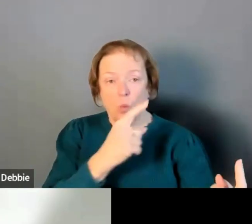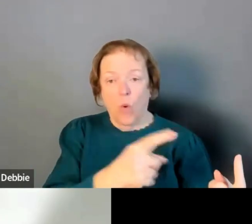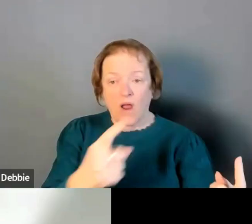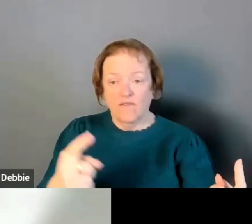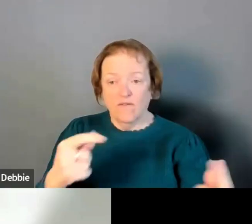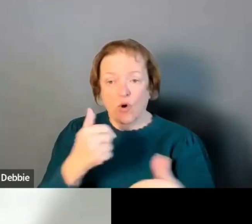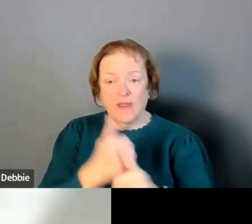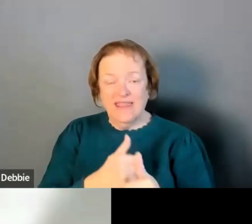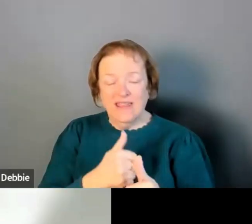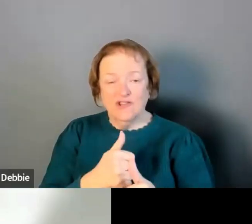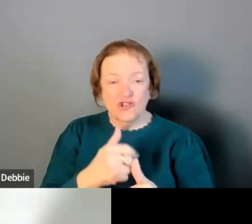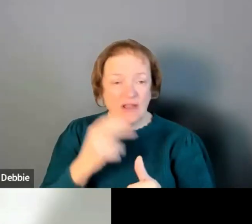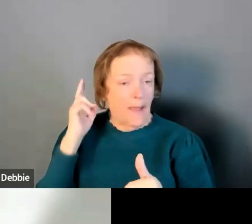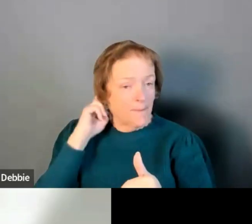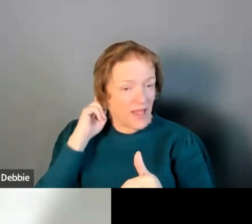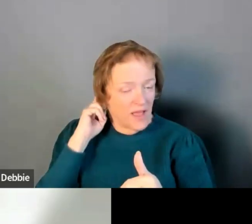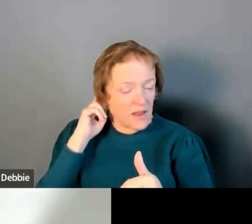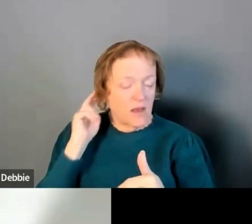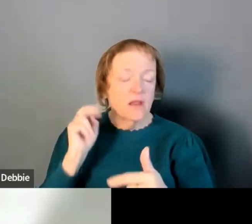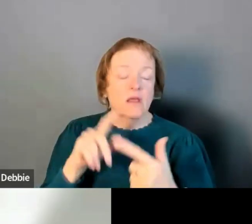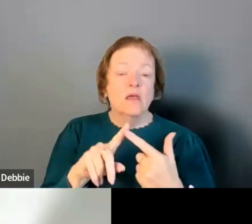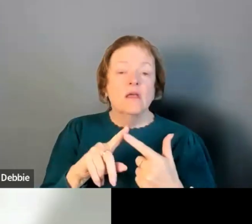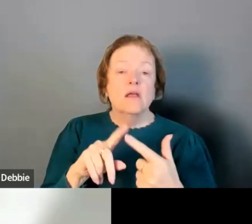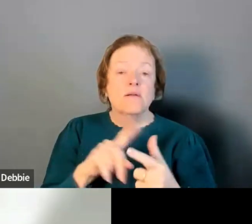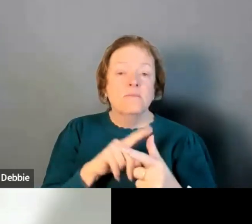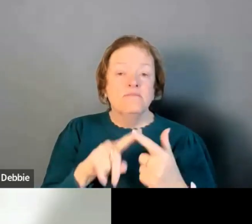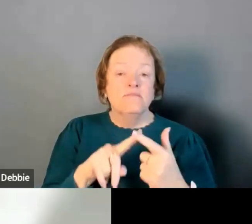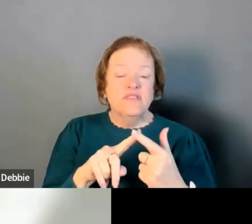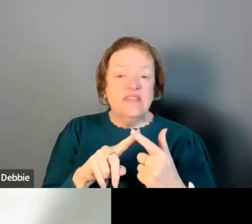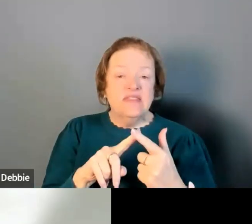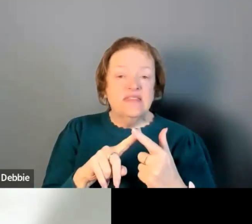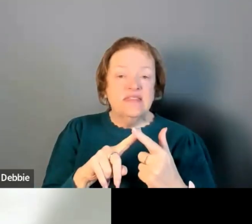You plug that in here, into the little bottom.